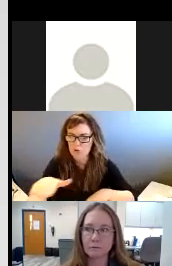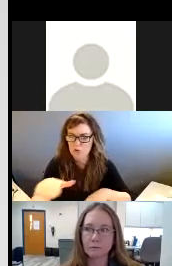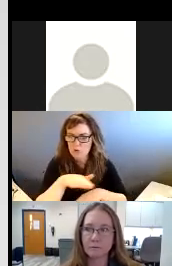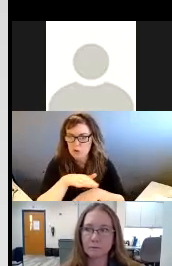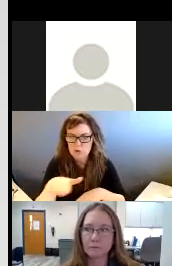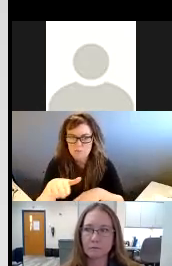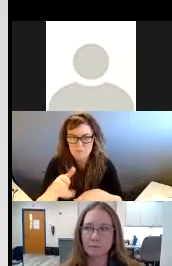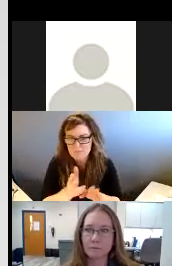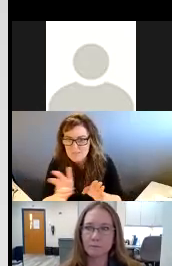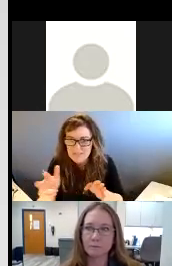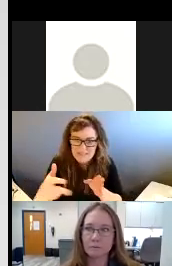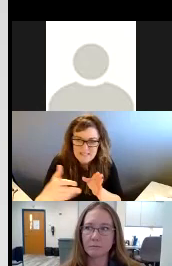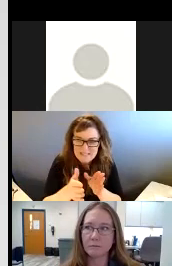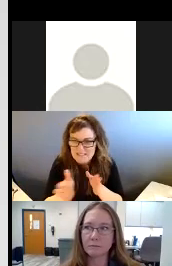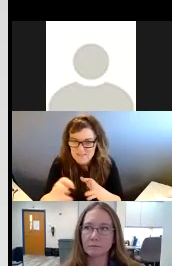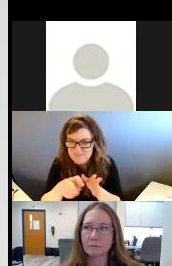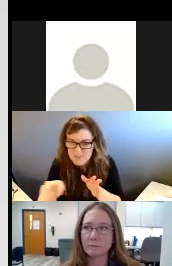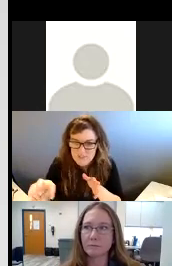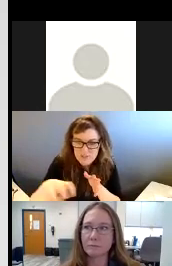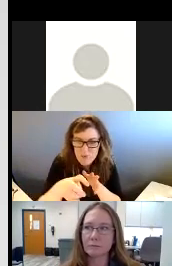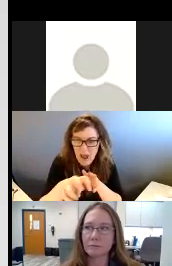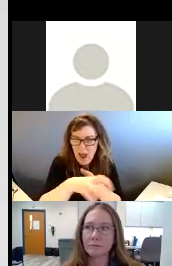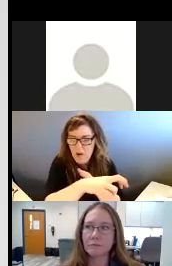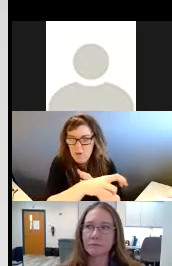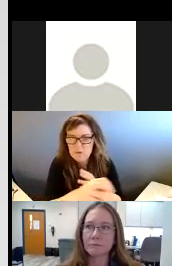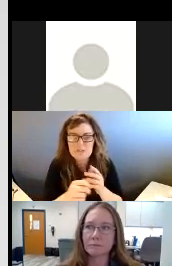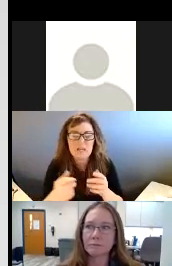TO NAVIGATE AROUND. THE INTERIOR TOILET SPACE KIND OF HAD A LITTLE